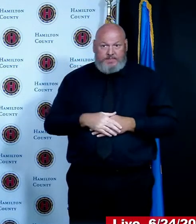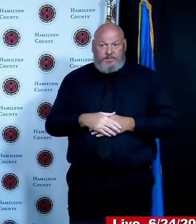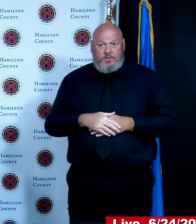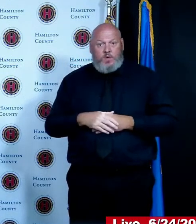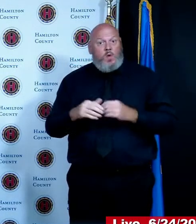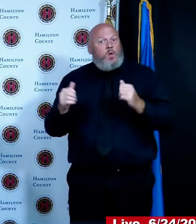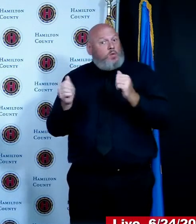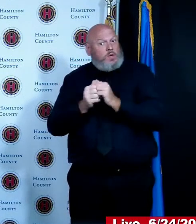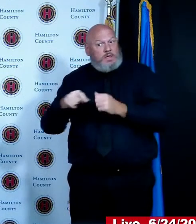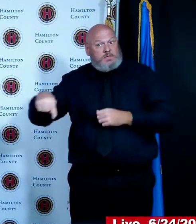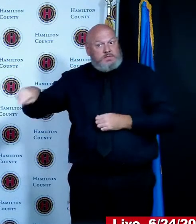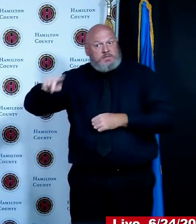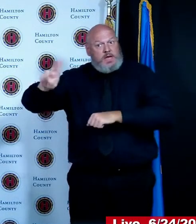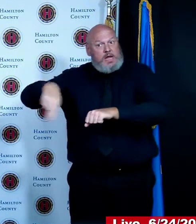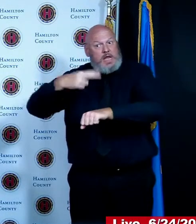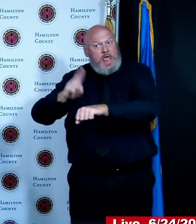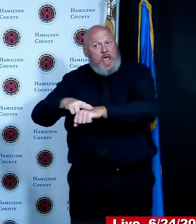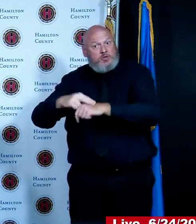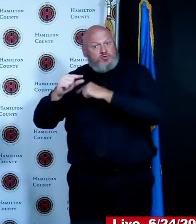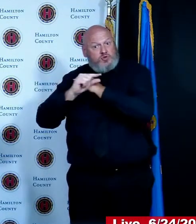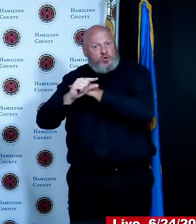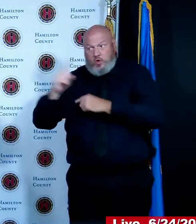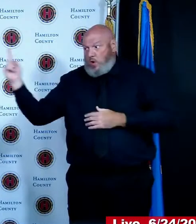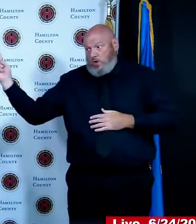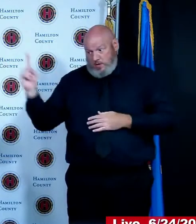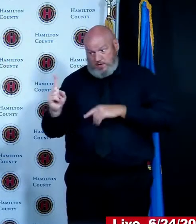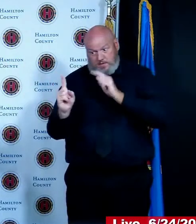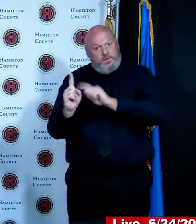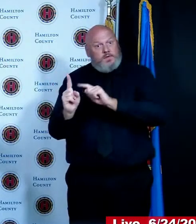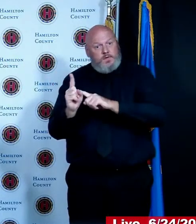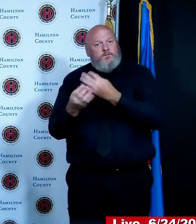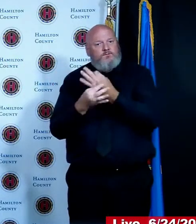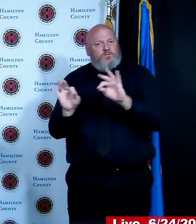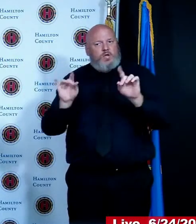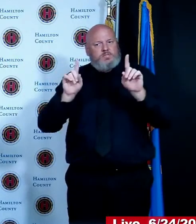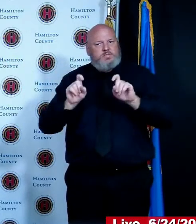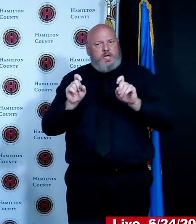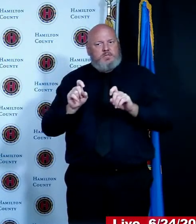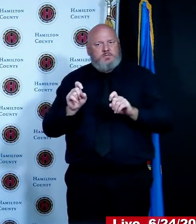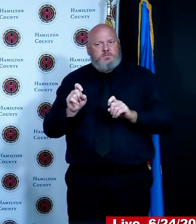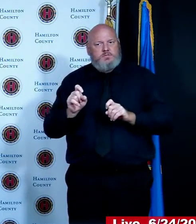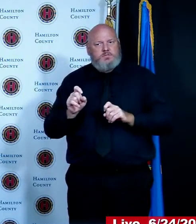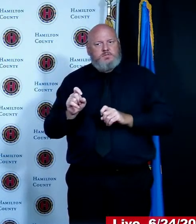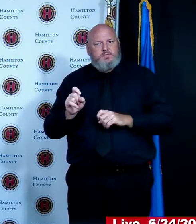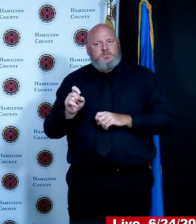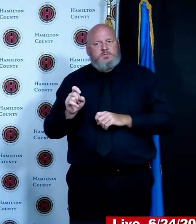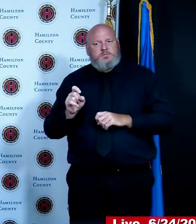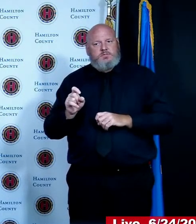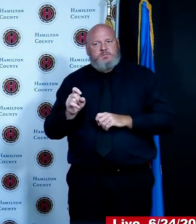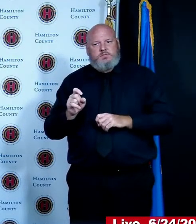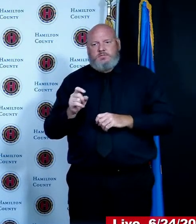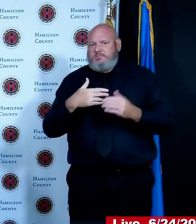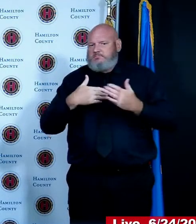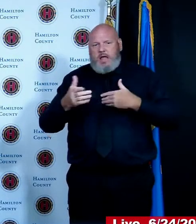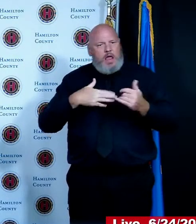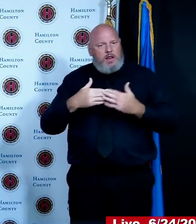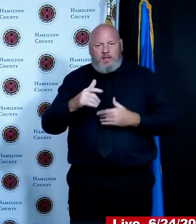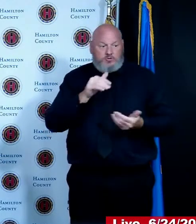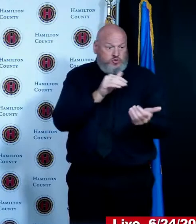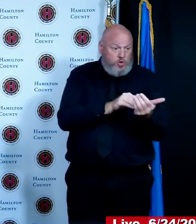resources to pay for a test you can still get tested at these sites we were very happy to partner with each of the jurisdictions as well as the National